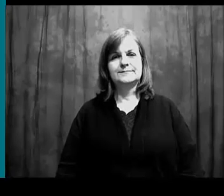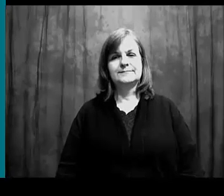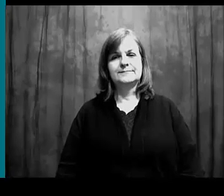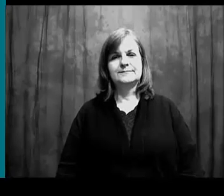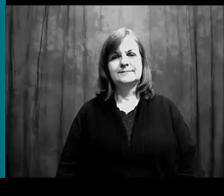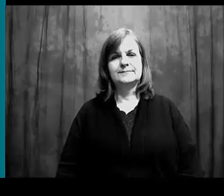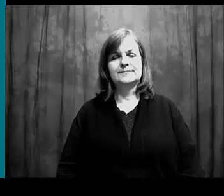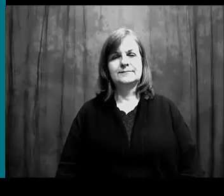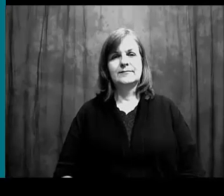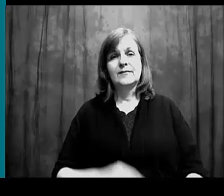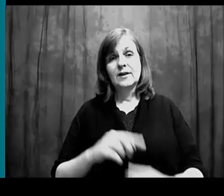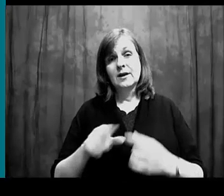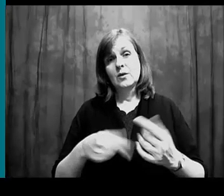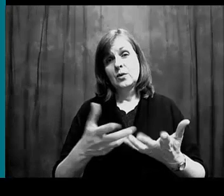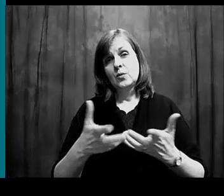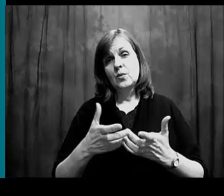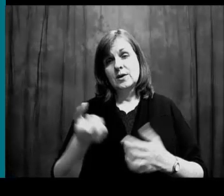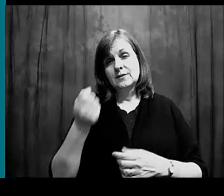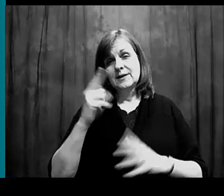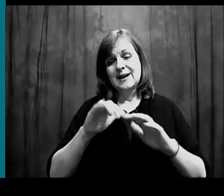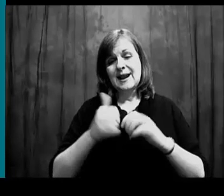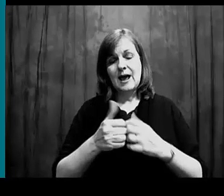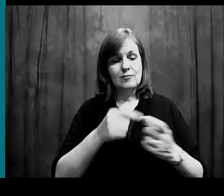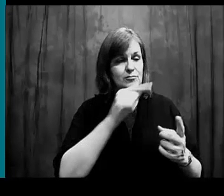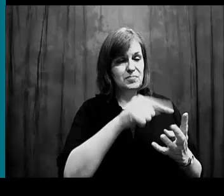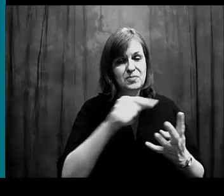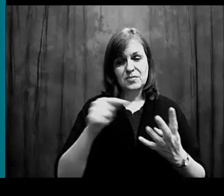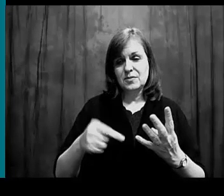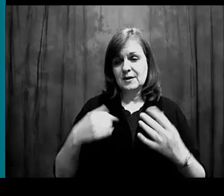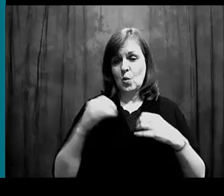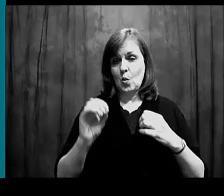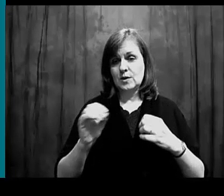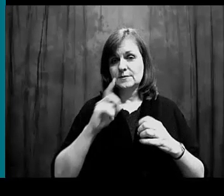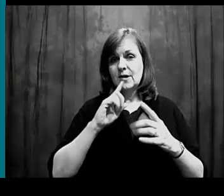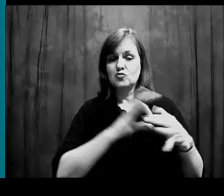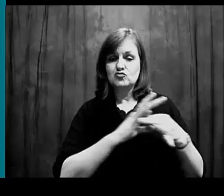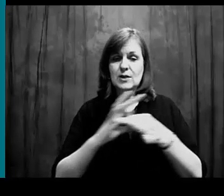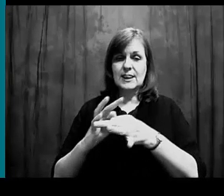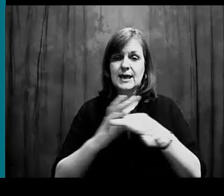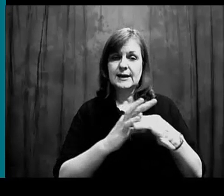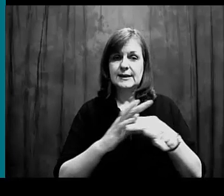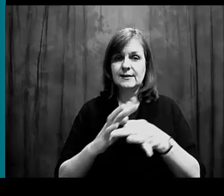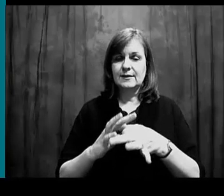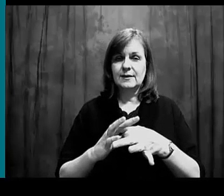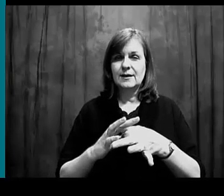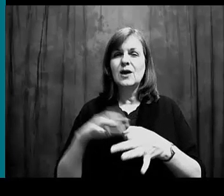so when we're really want to understand how things are related we have to take into account